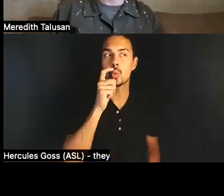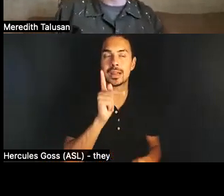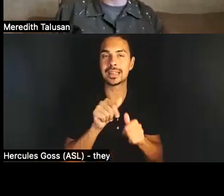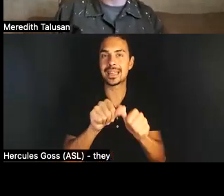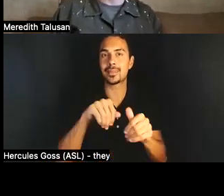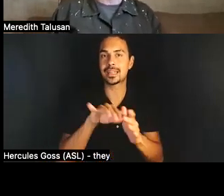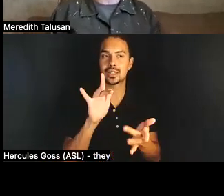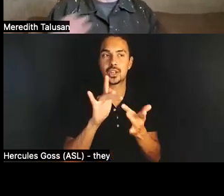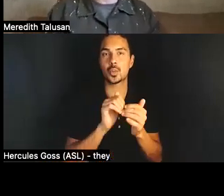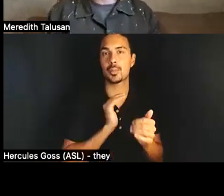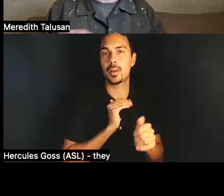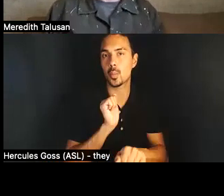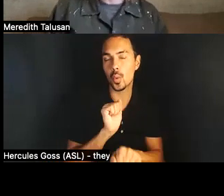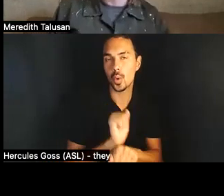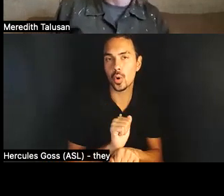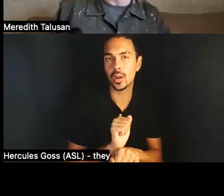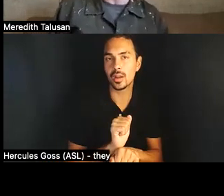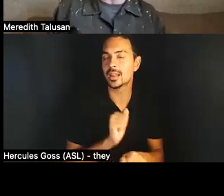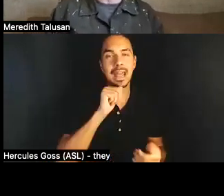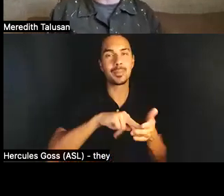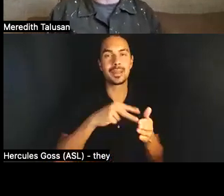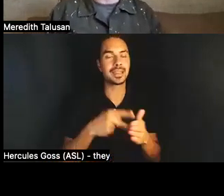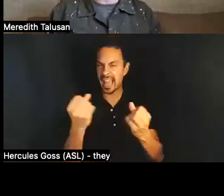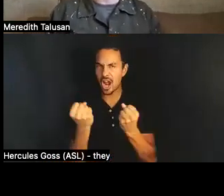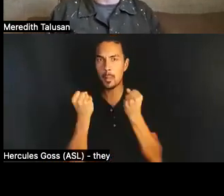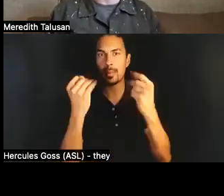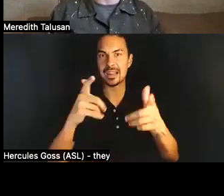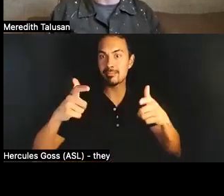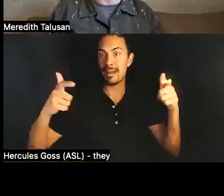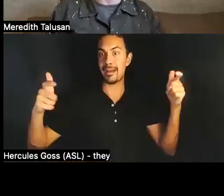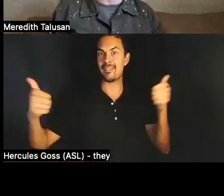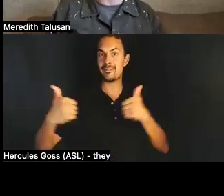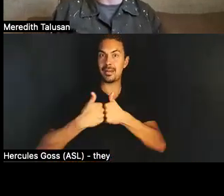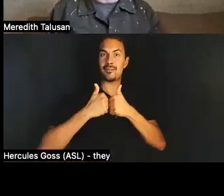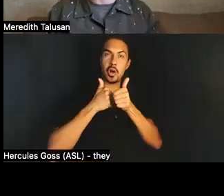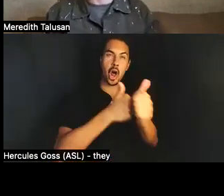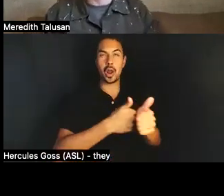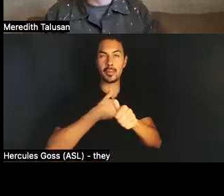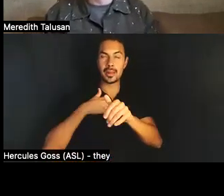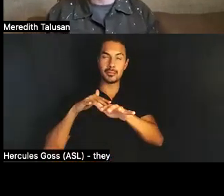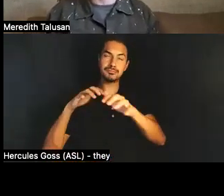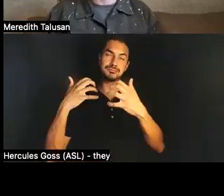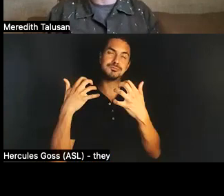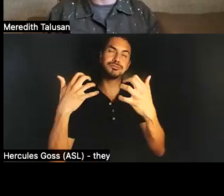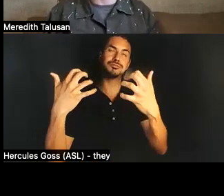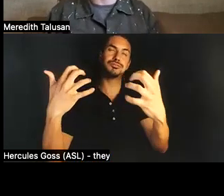who is keeping in touch with my work rather than how many . I have always been the type